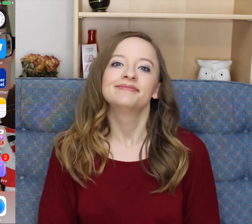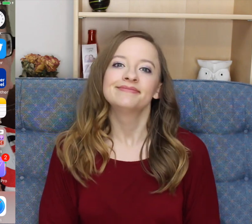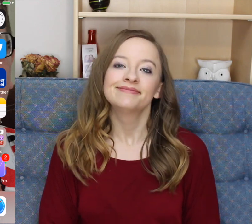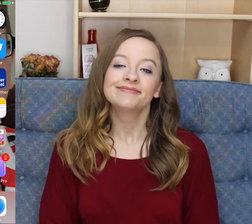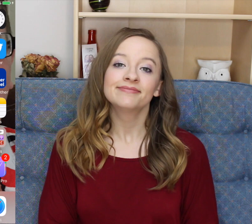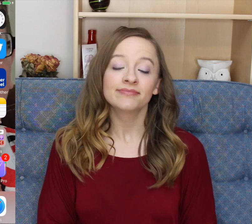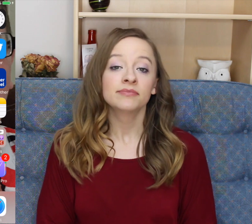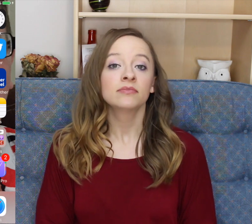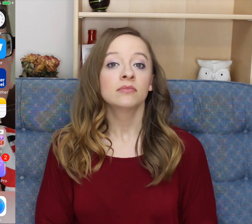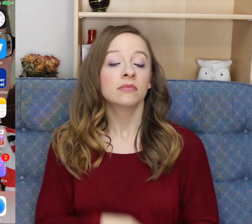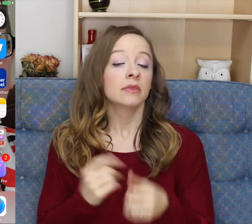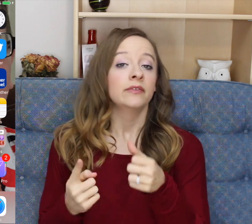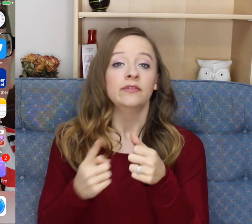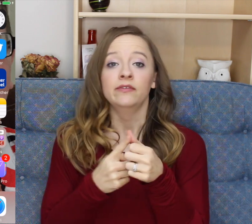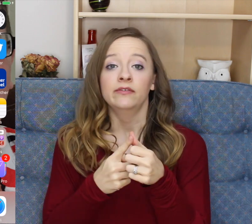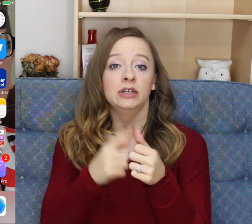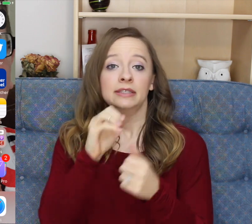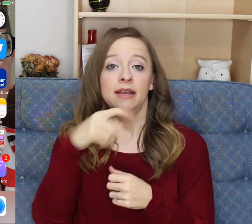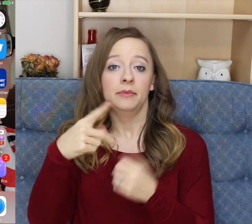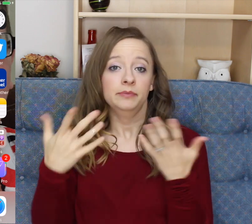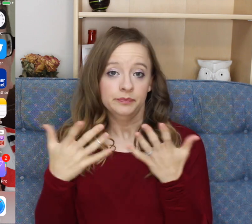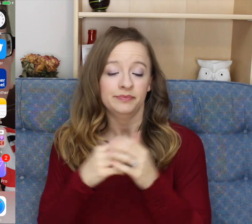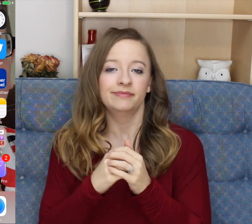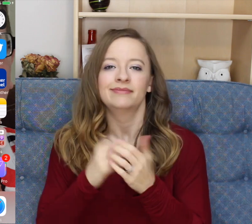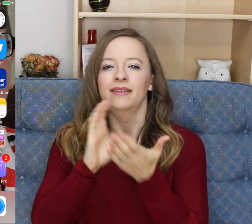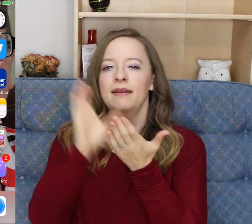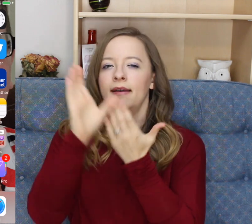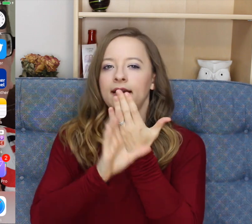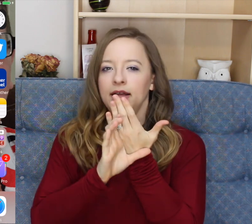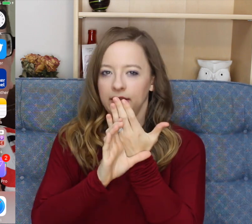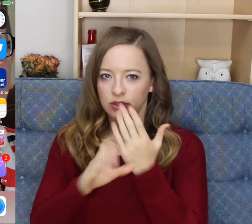So the first one I have is my calendar app.